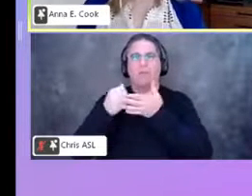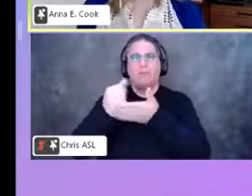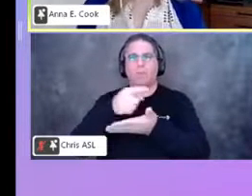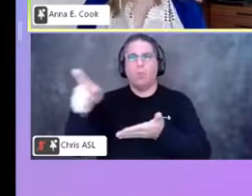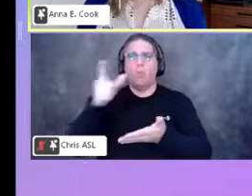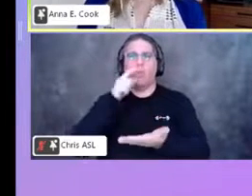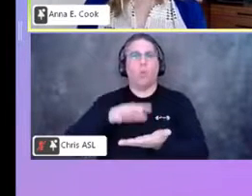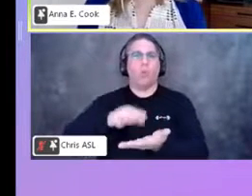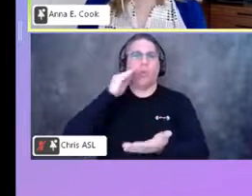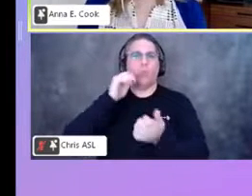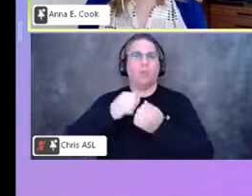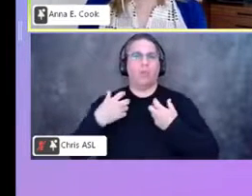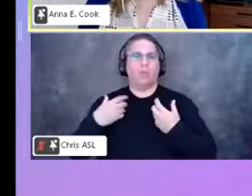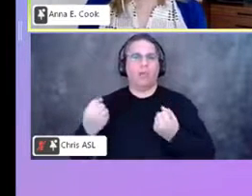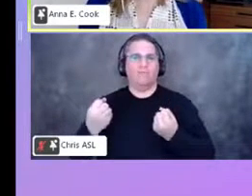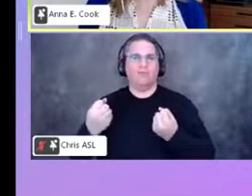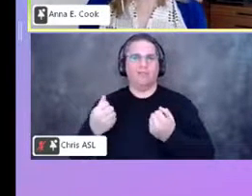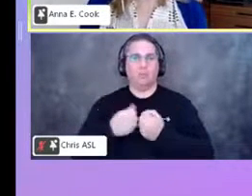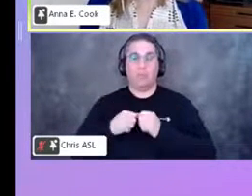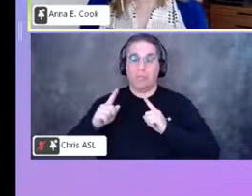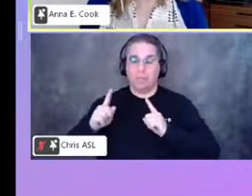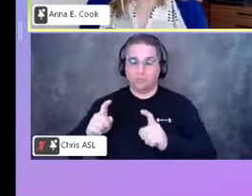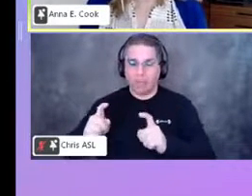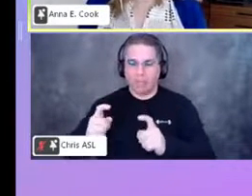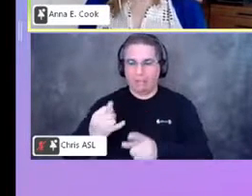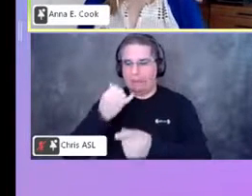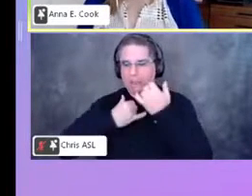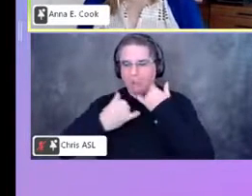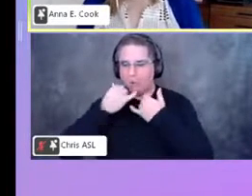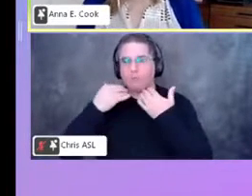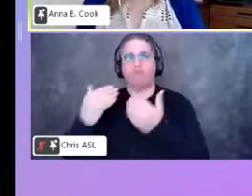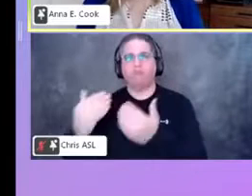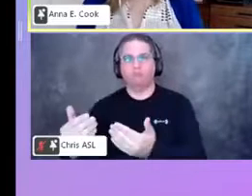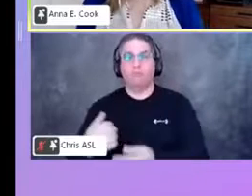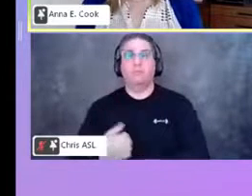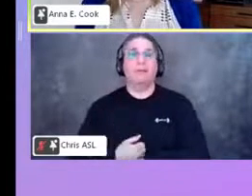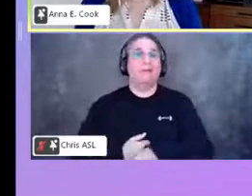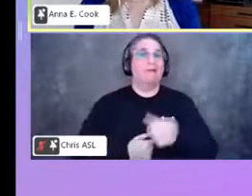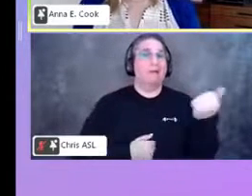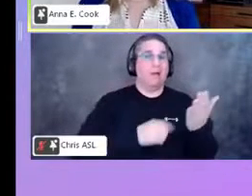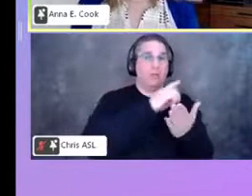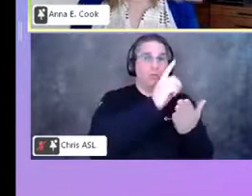and error some product designs exclude those who might need additional guidance or support